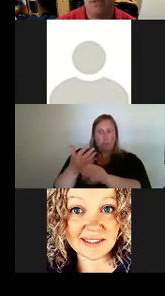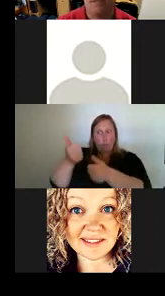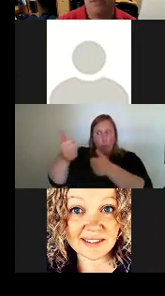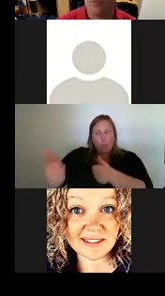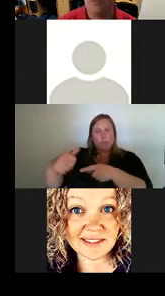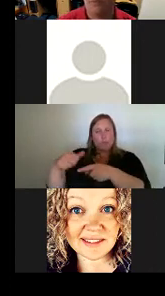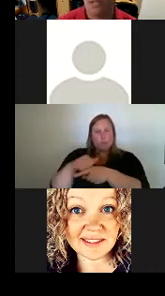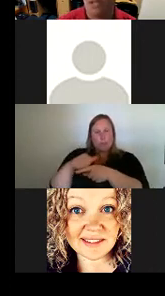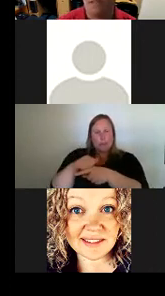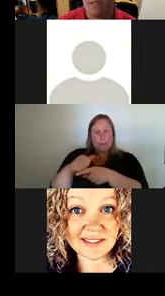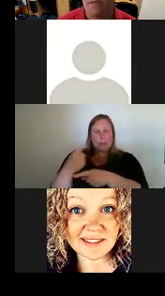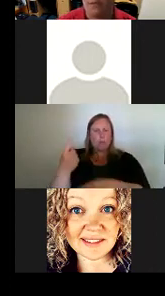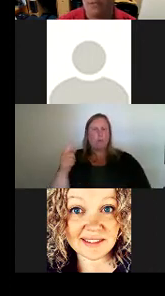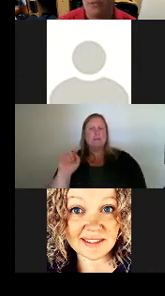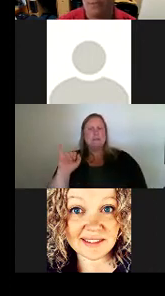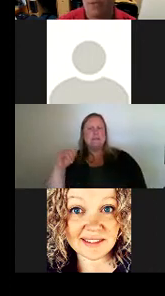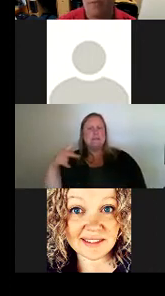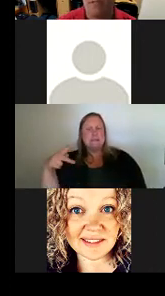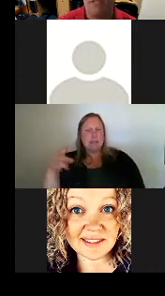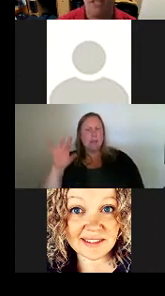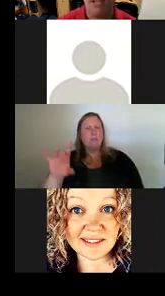THE FIRST ONE FROM THE AFB VIRTUAL LEADERSHIP CONFERENCE